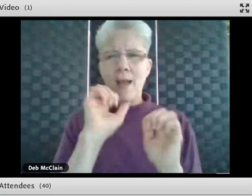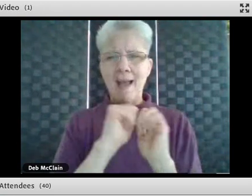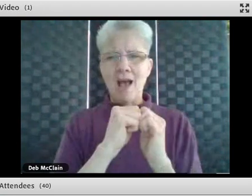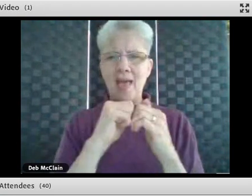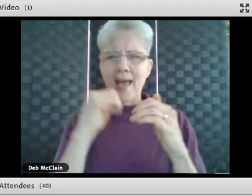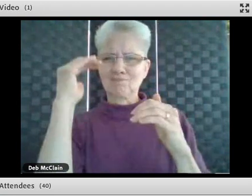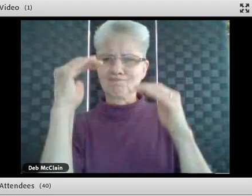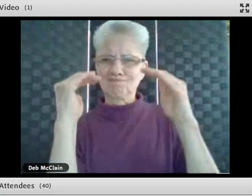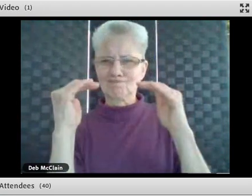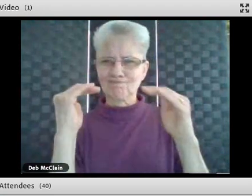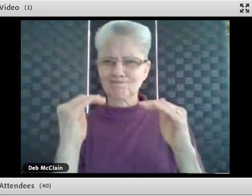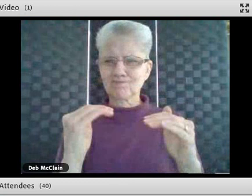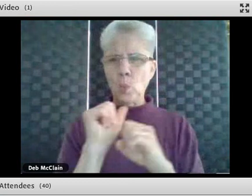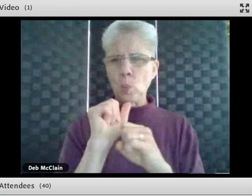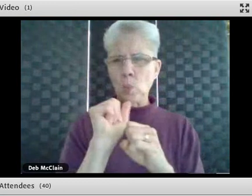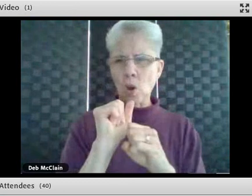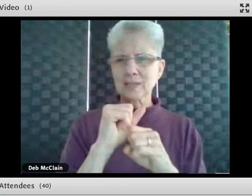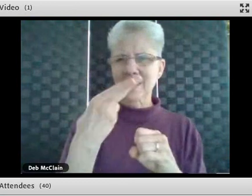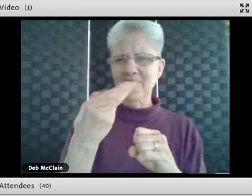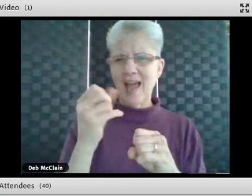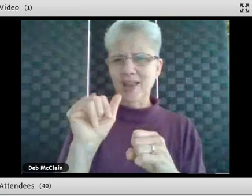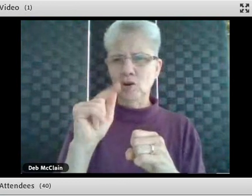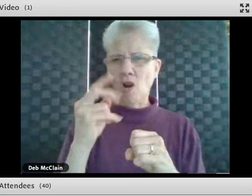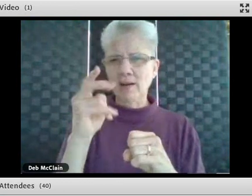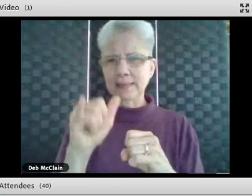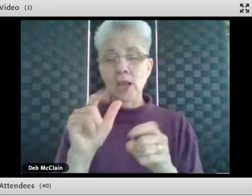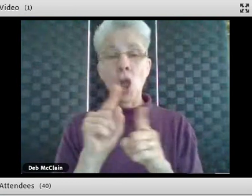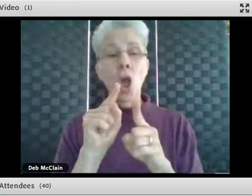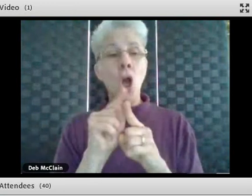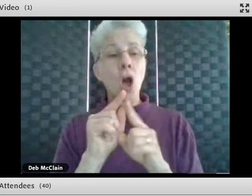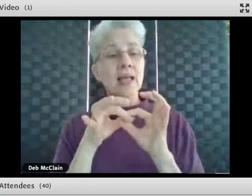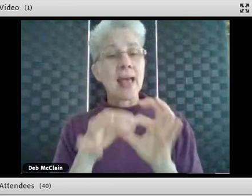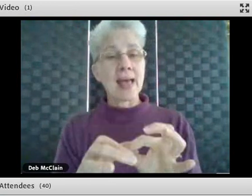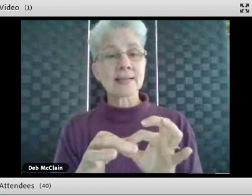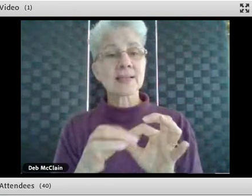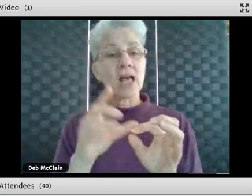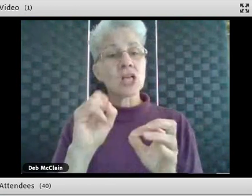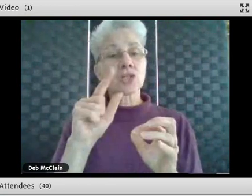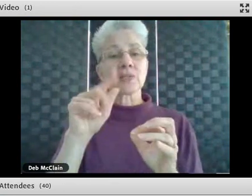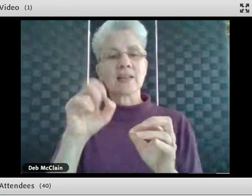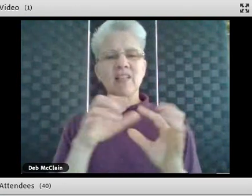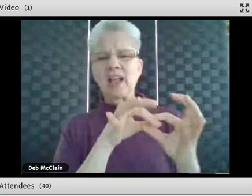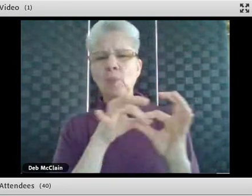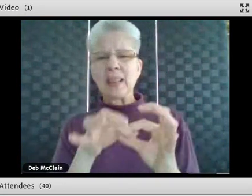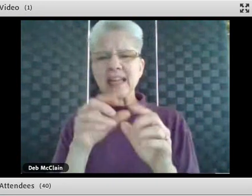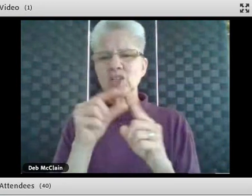But it also contains associative relationships, so, like, related terms, right?